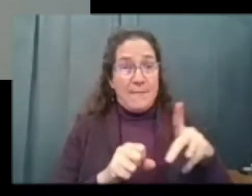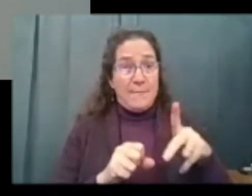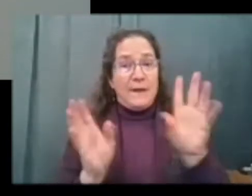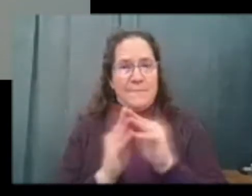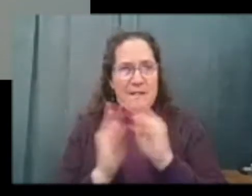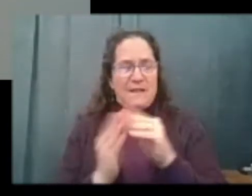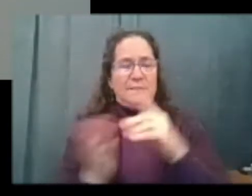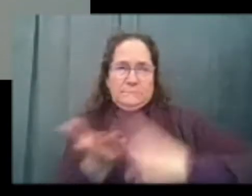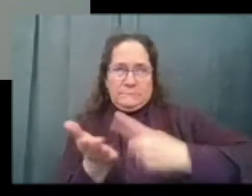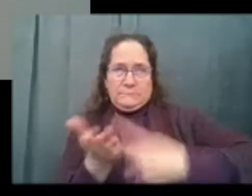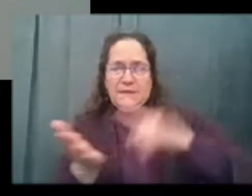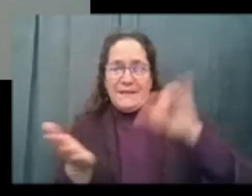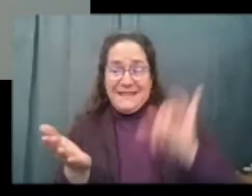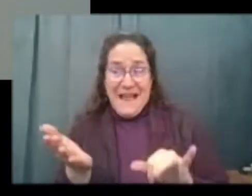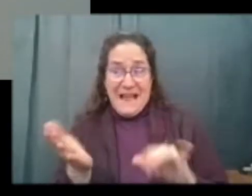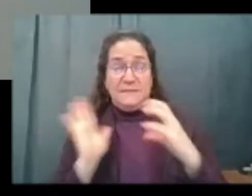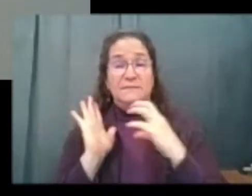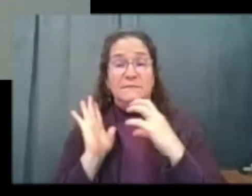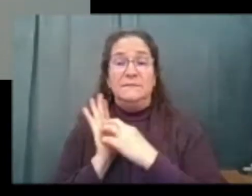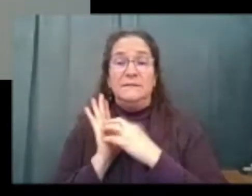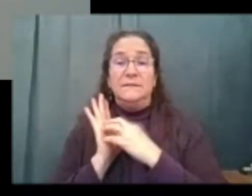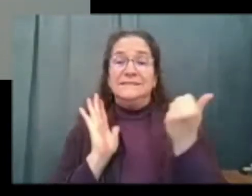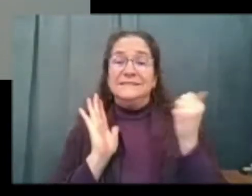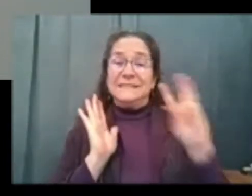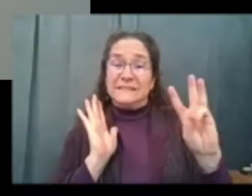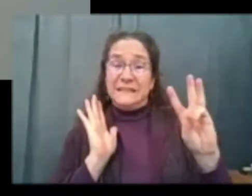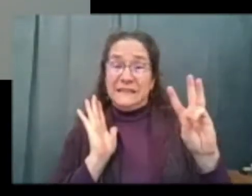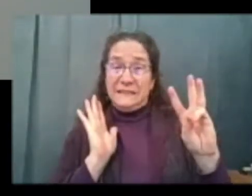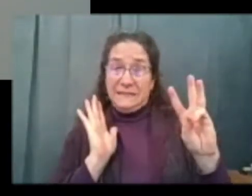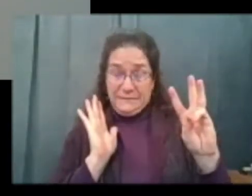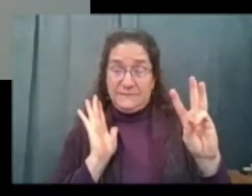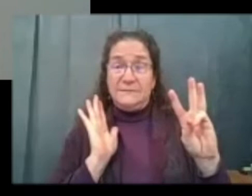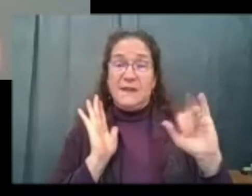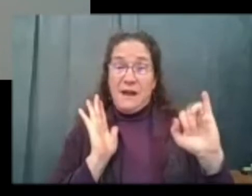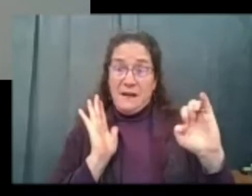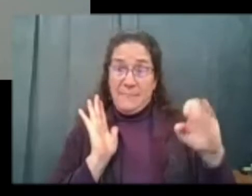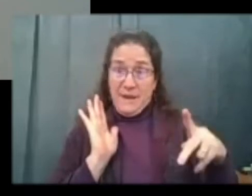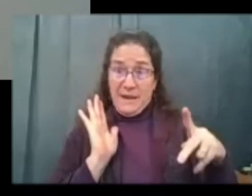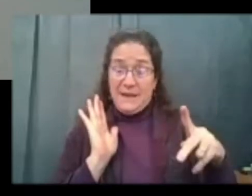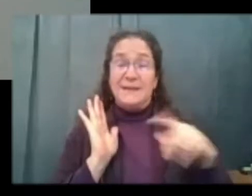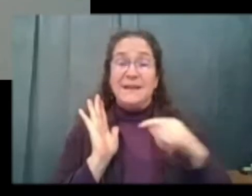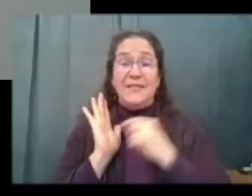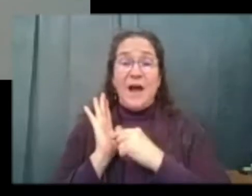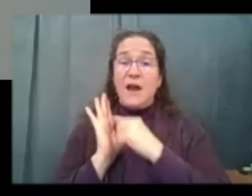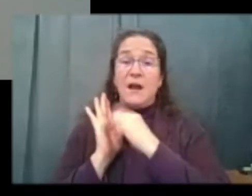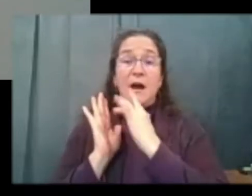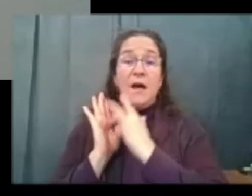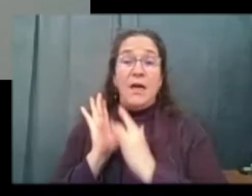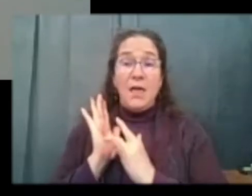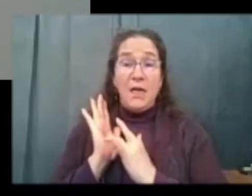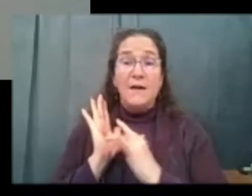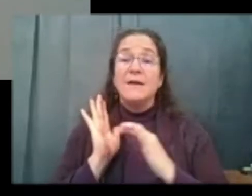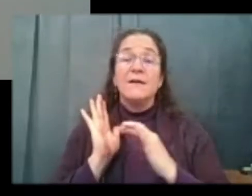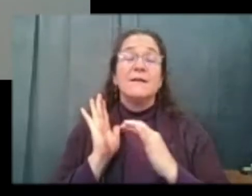through Section 16 on the IEP, which is not populated unless the student has a visual impairment.